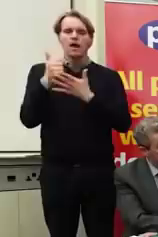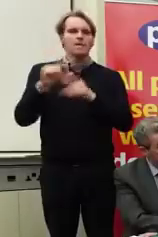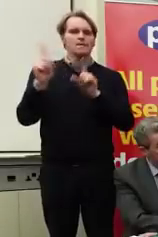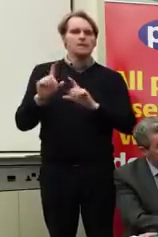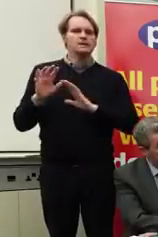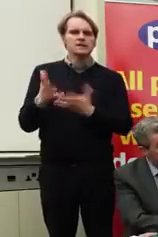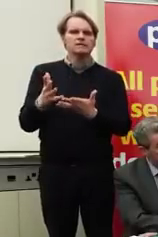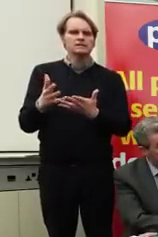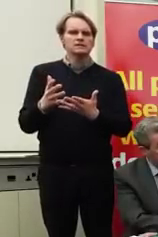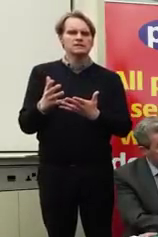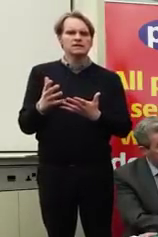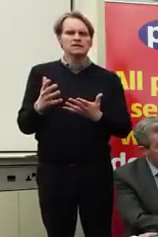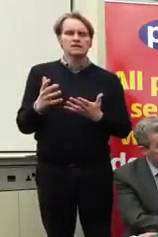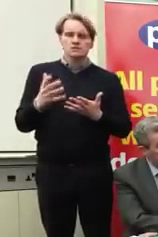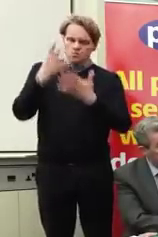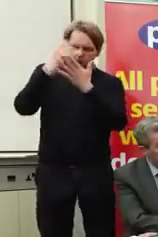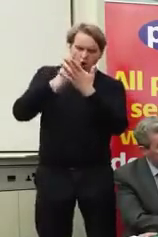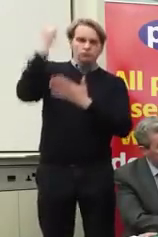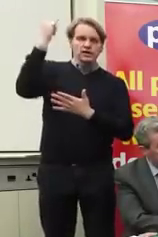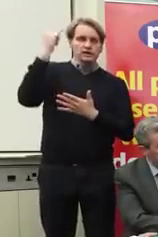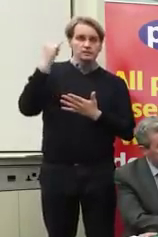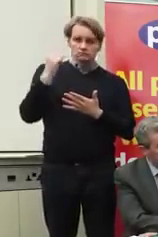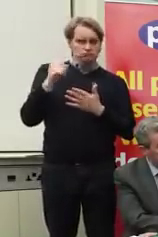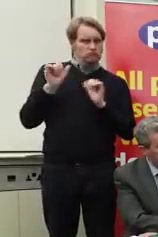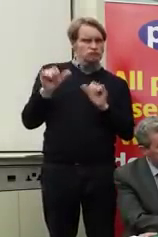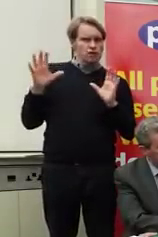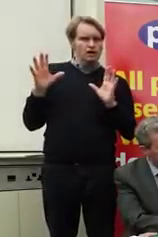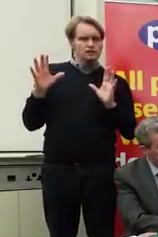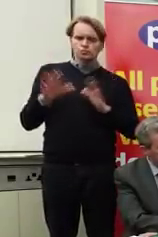oh this is ideological no it isn't this is absolutely pragmatic and the reason it's